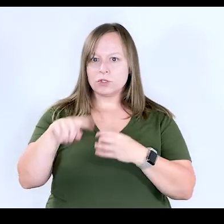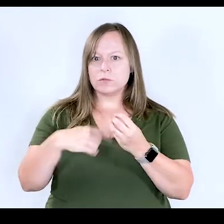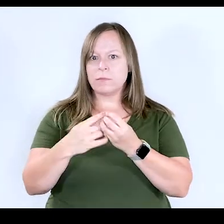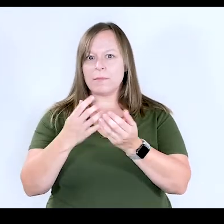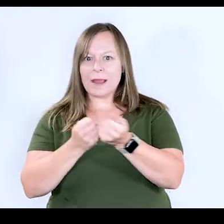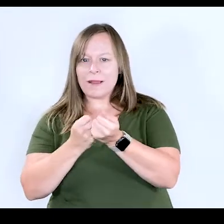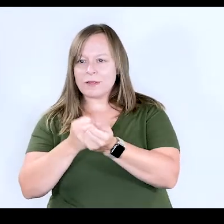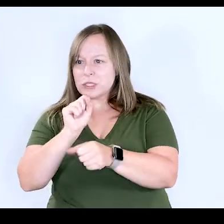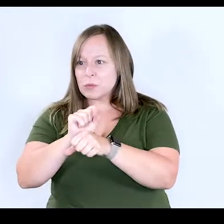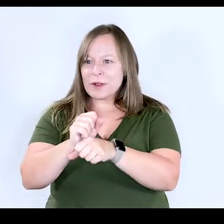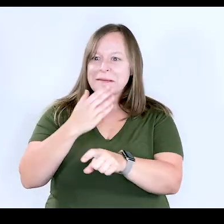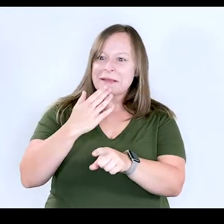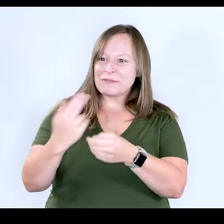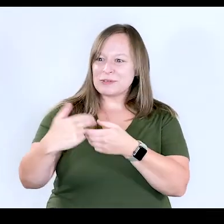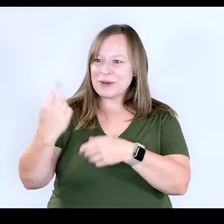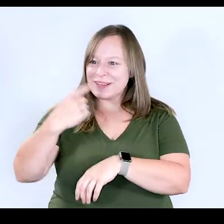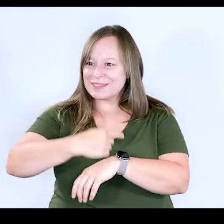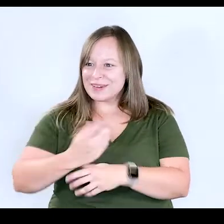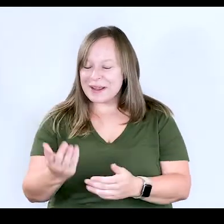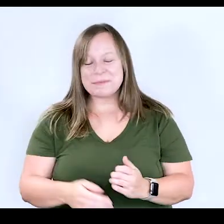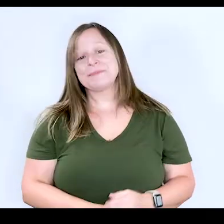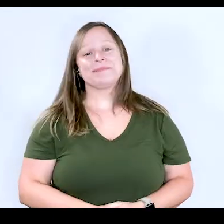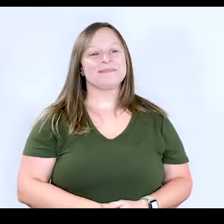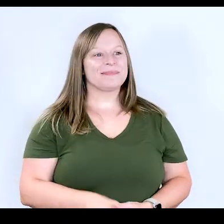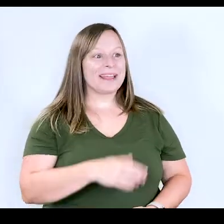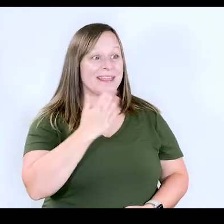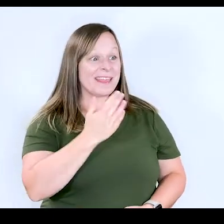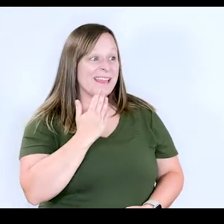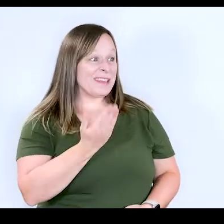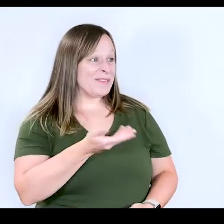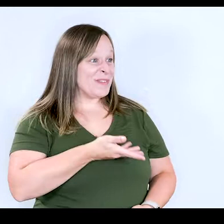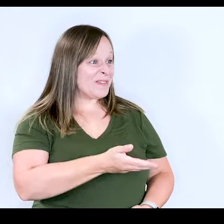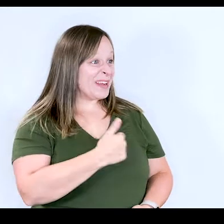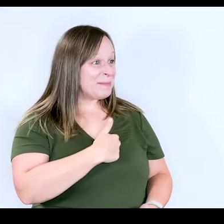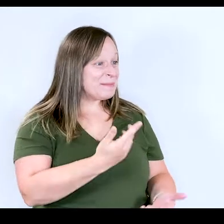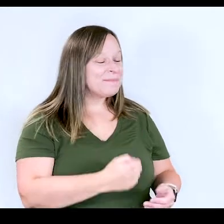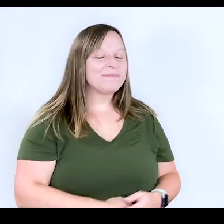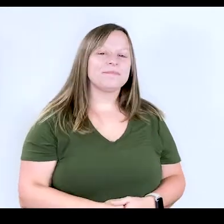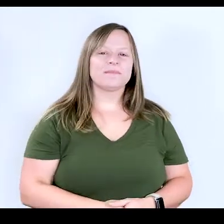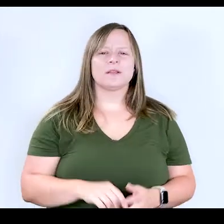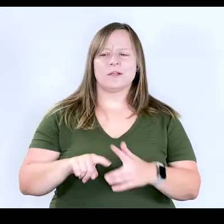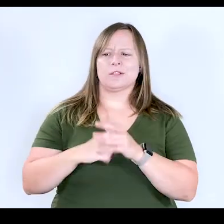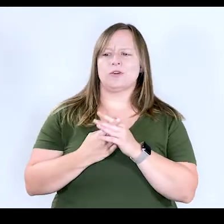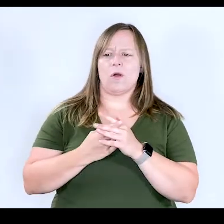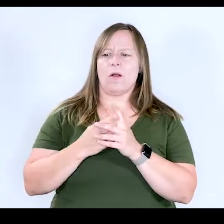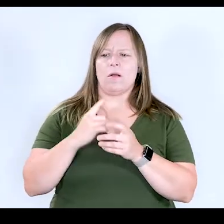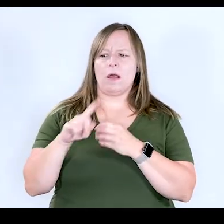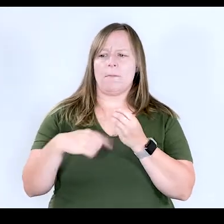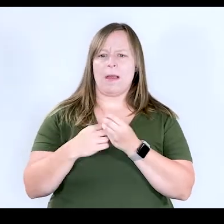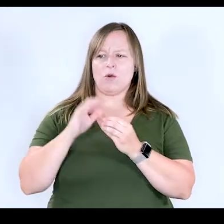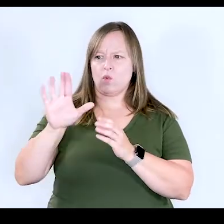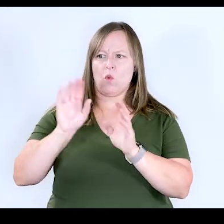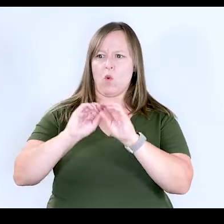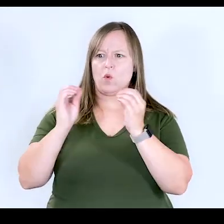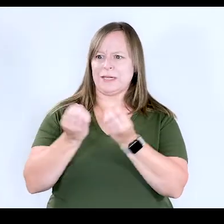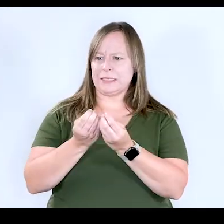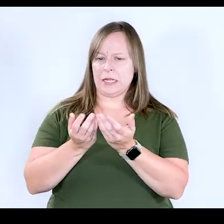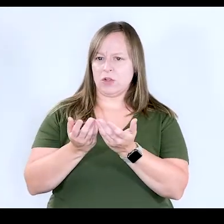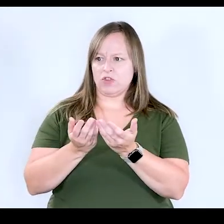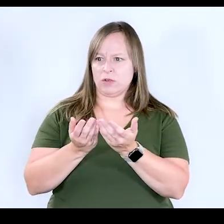work. Noah, thank you so much for joining us today. Thanks so much for having me. So let's start by just talking a little bit about your organization.